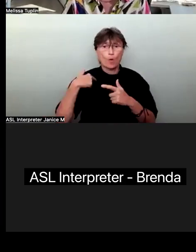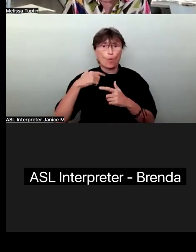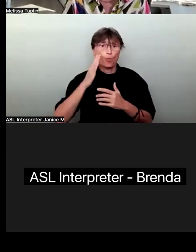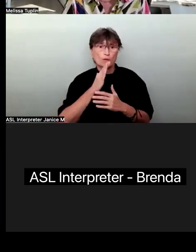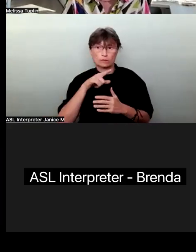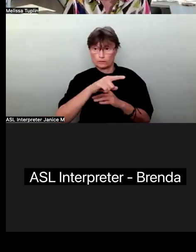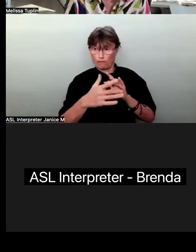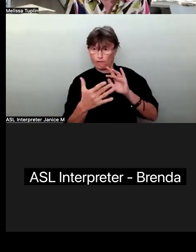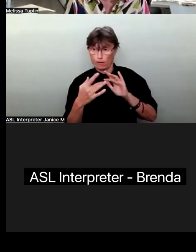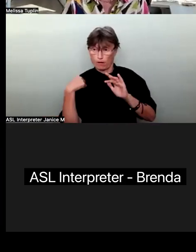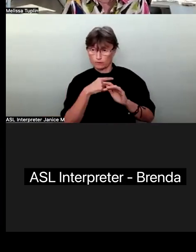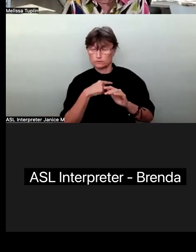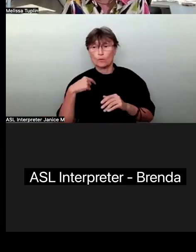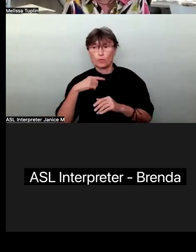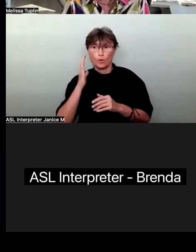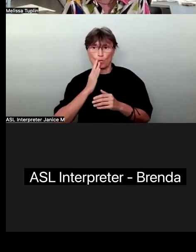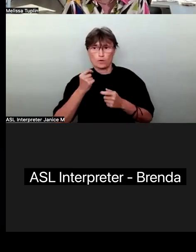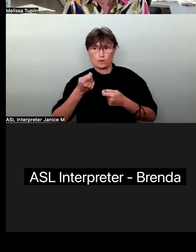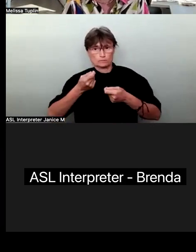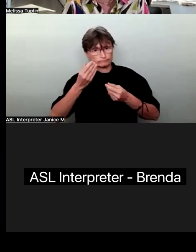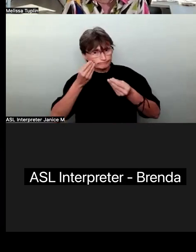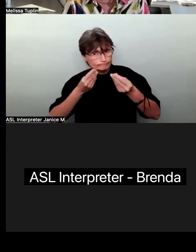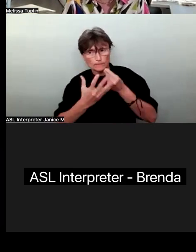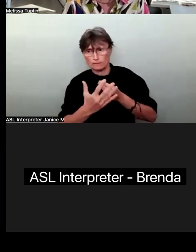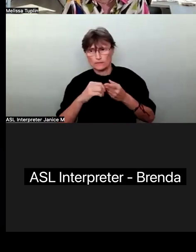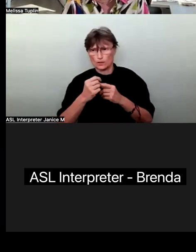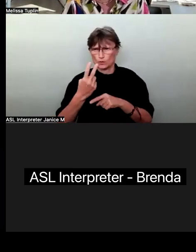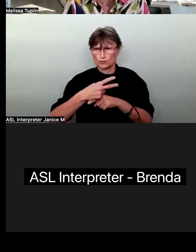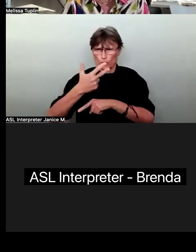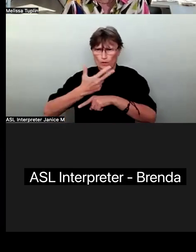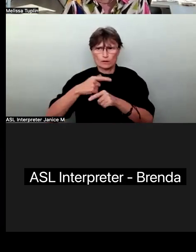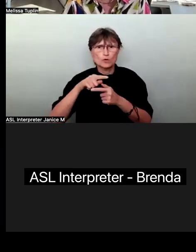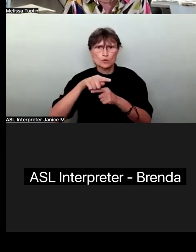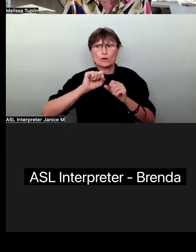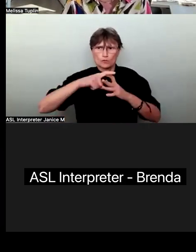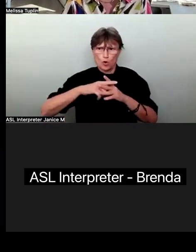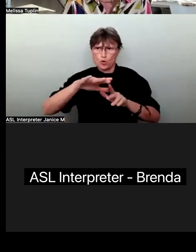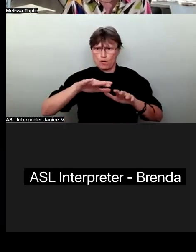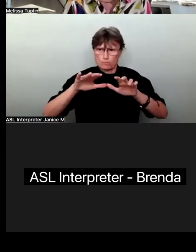business days so we can give you access to the application as soon as possible. Letters